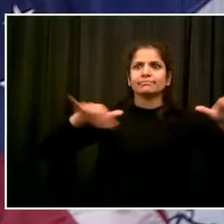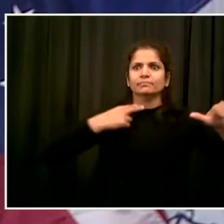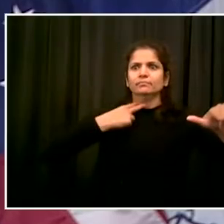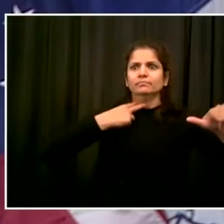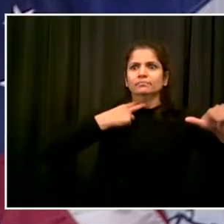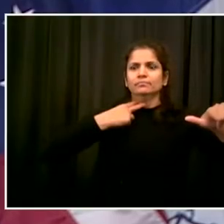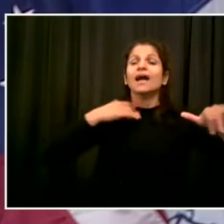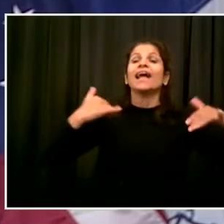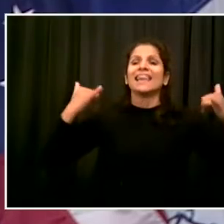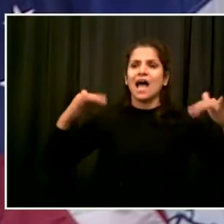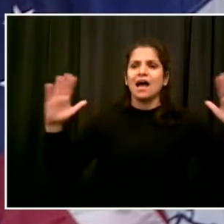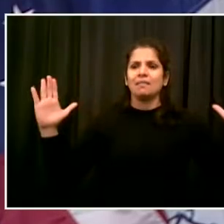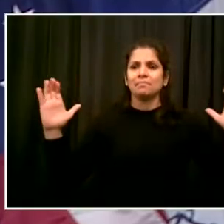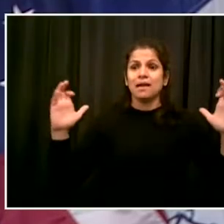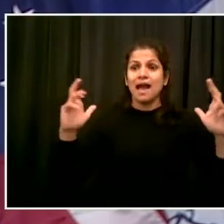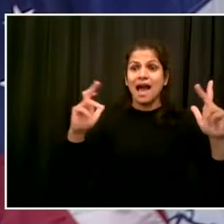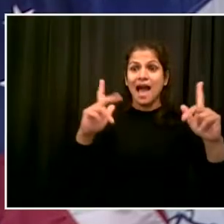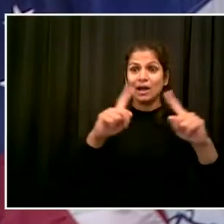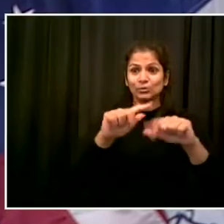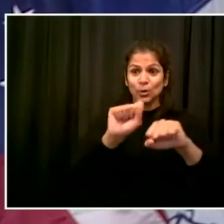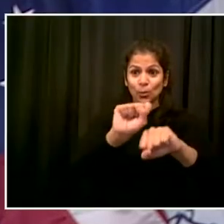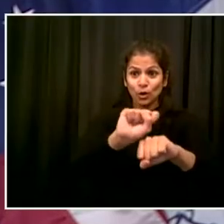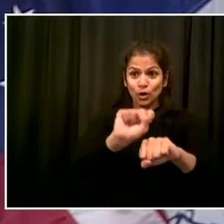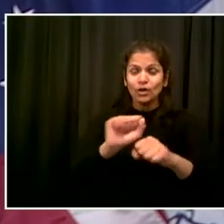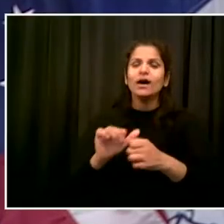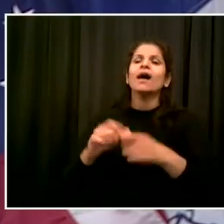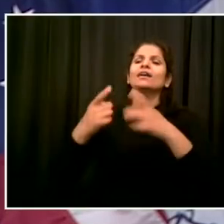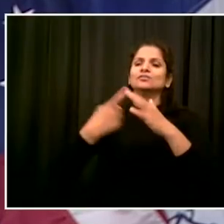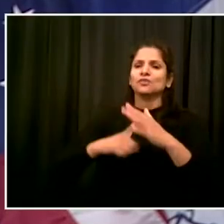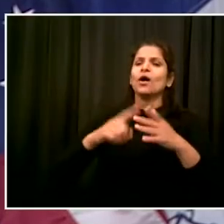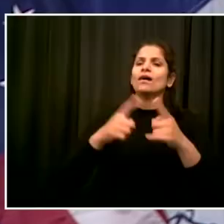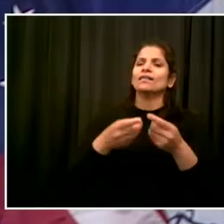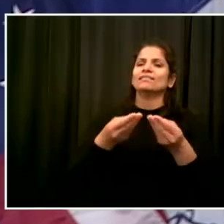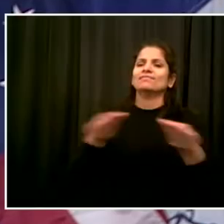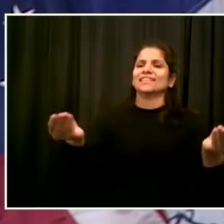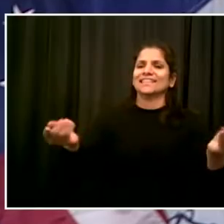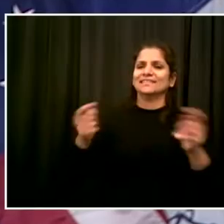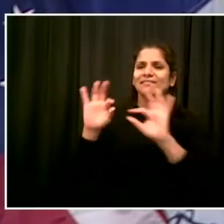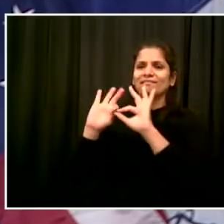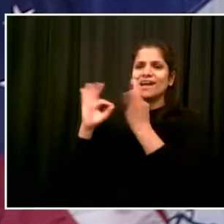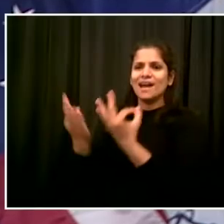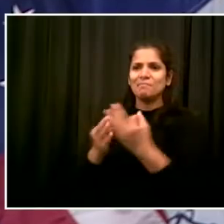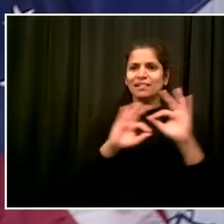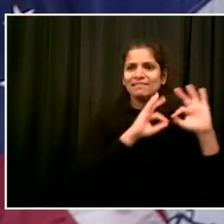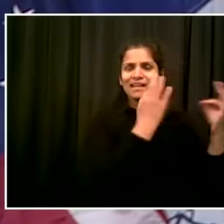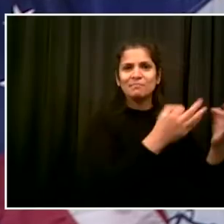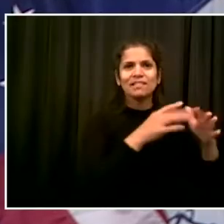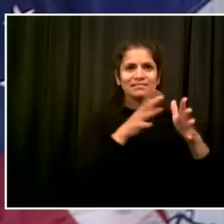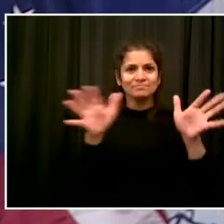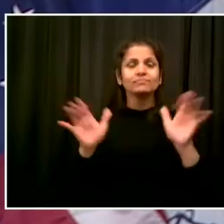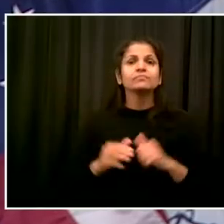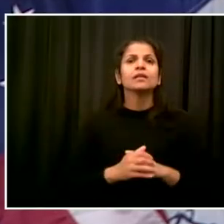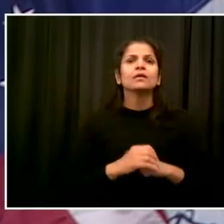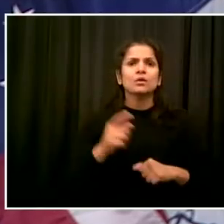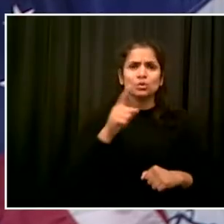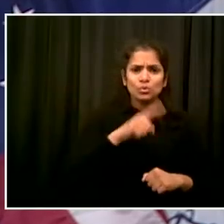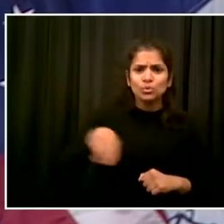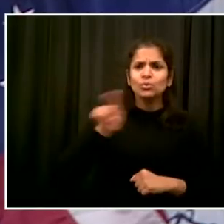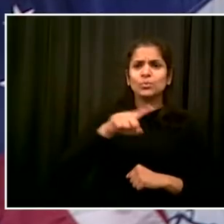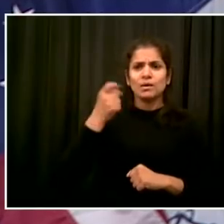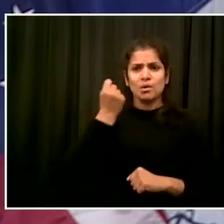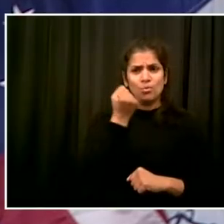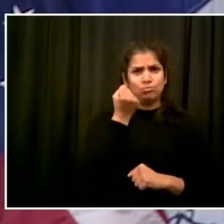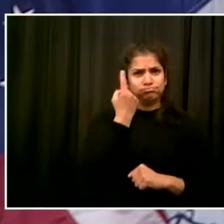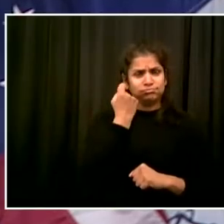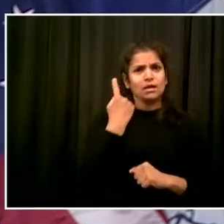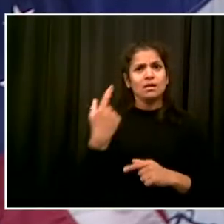HAPSE 2 AND SO